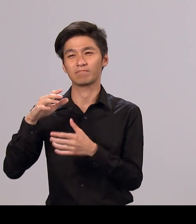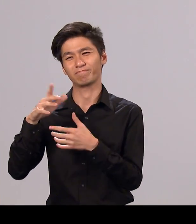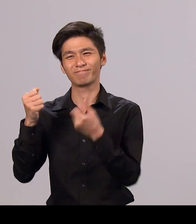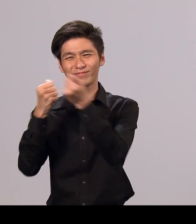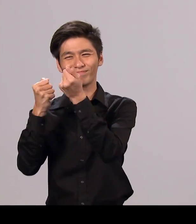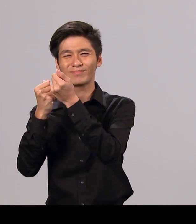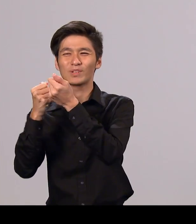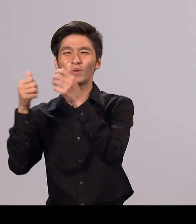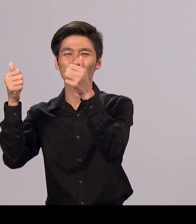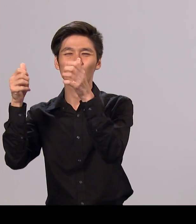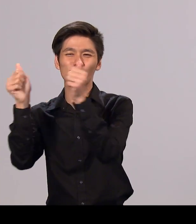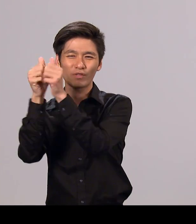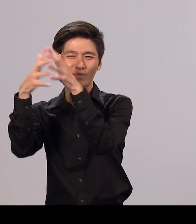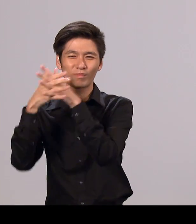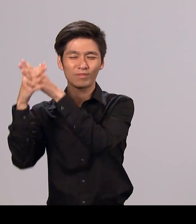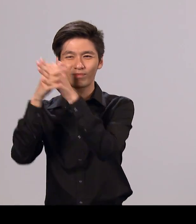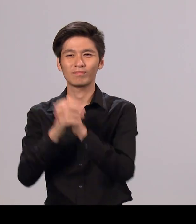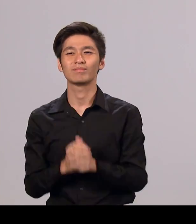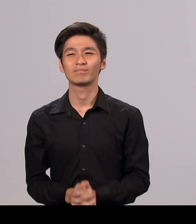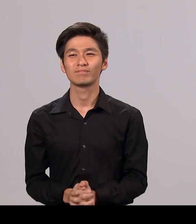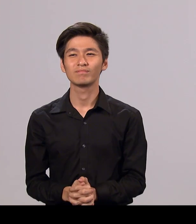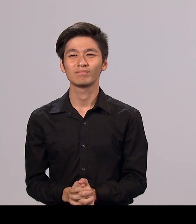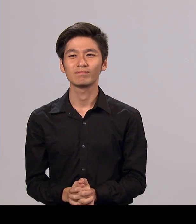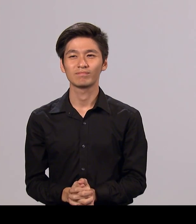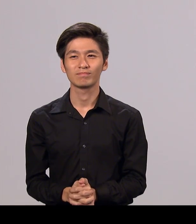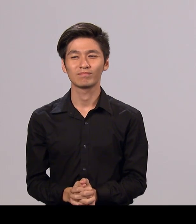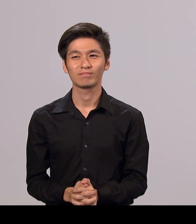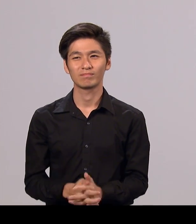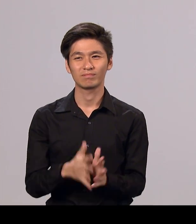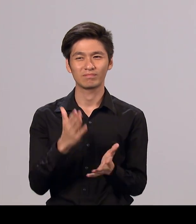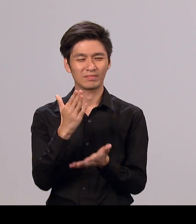Some are claimant states in the South China Sea, others are not.